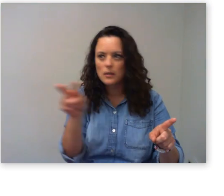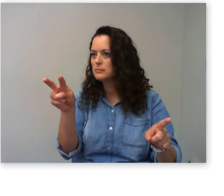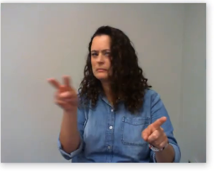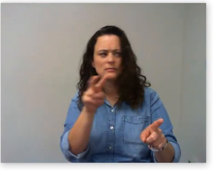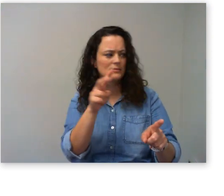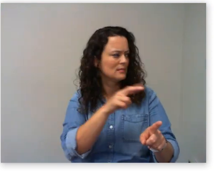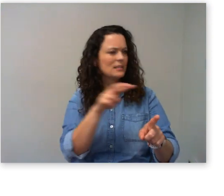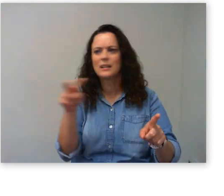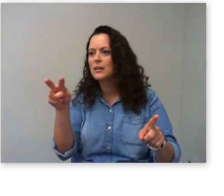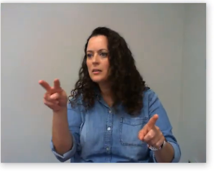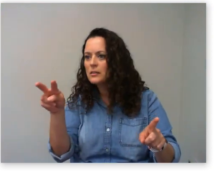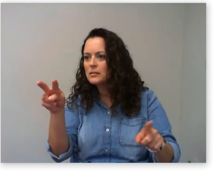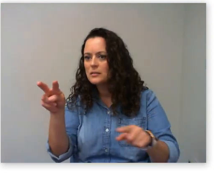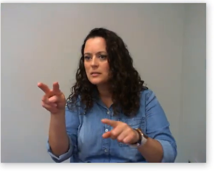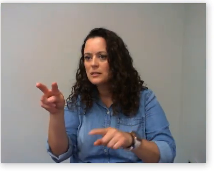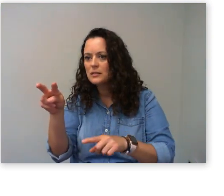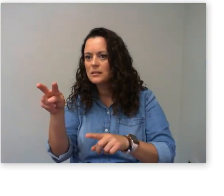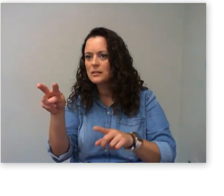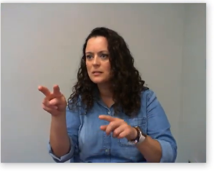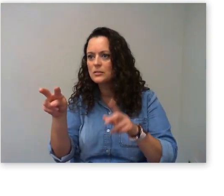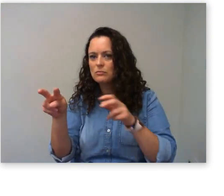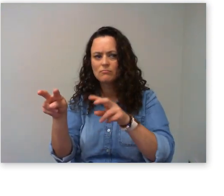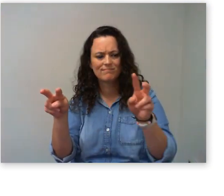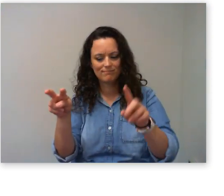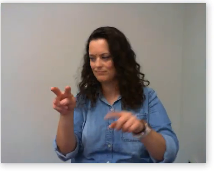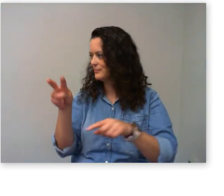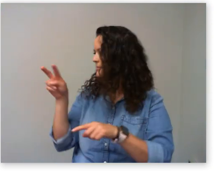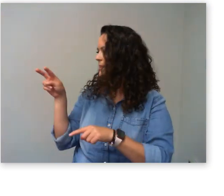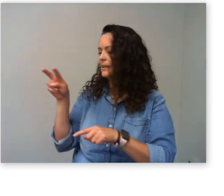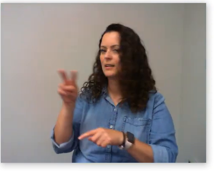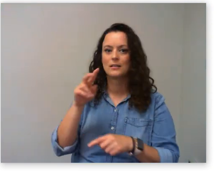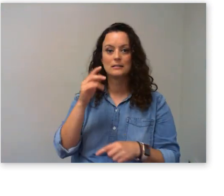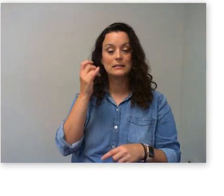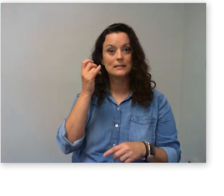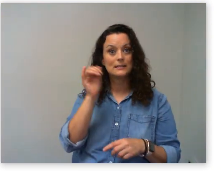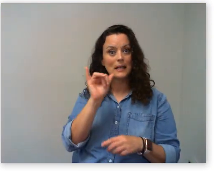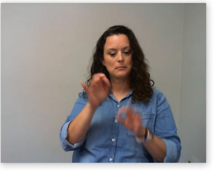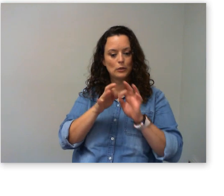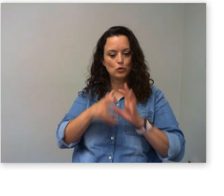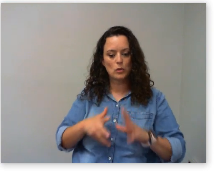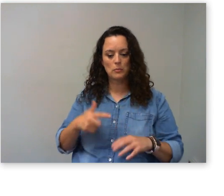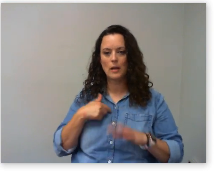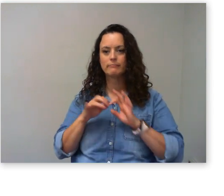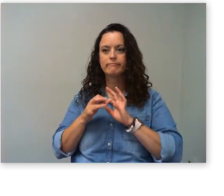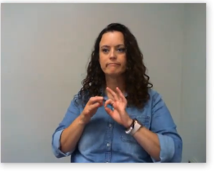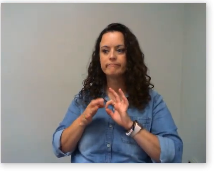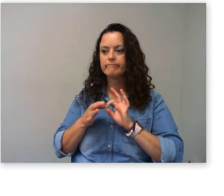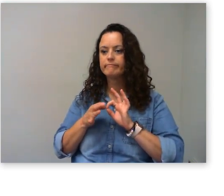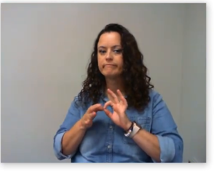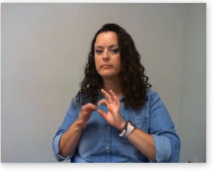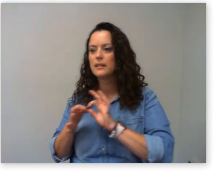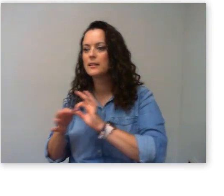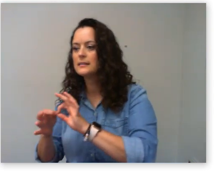and immediately another person interjects and starts talking or or you change the topic quickly